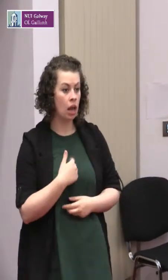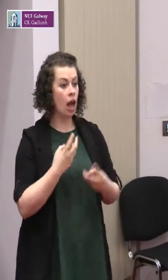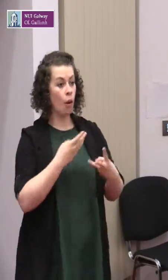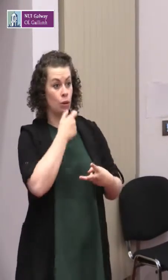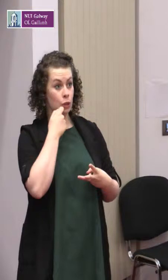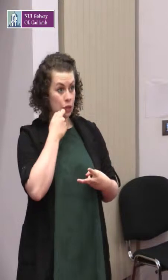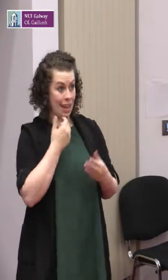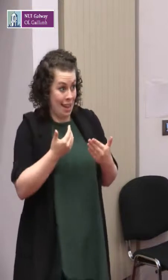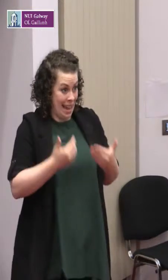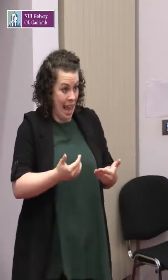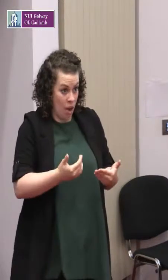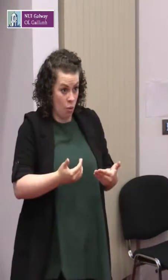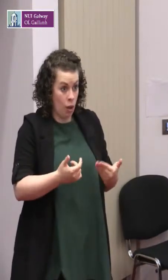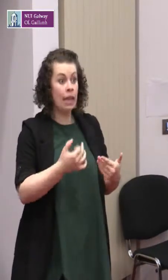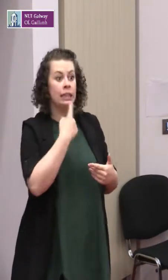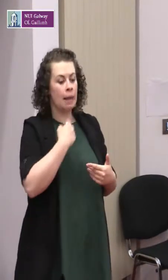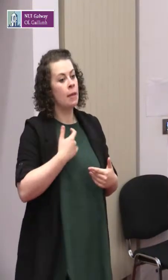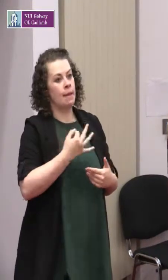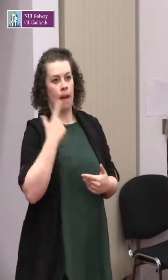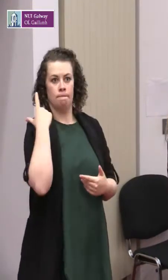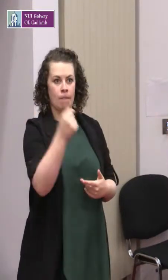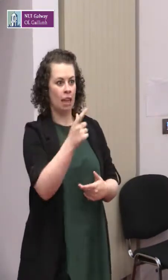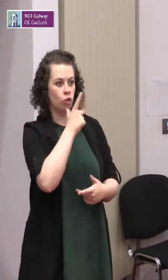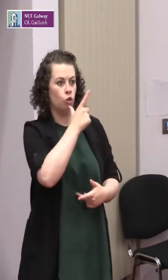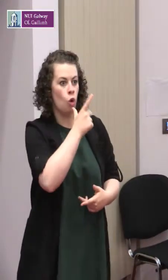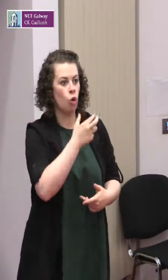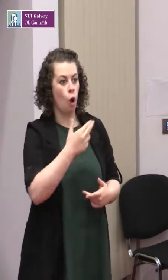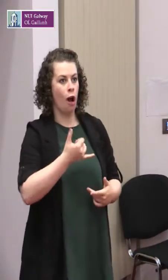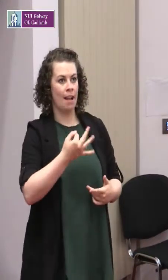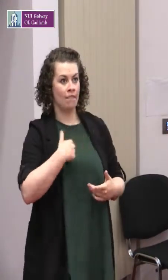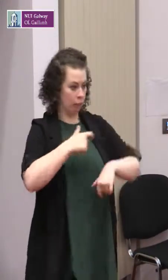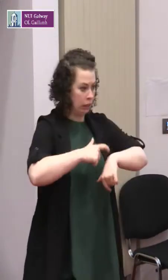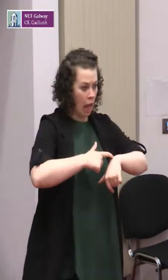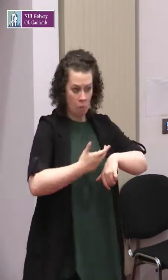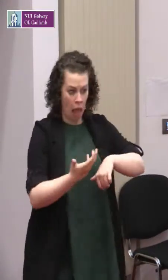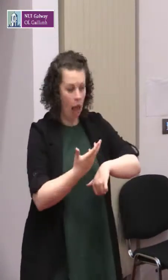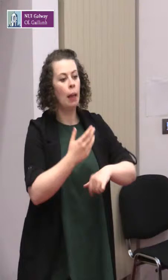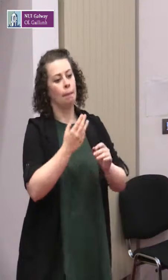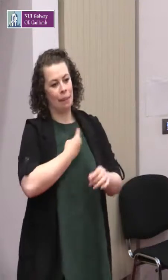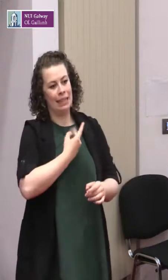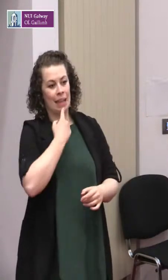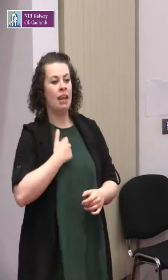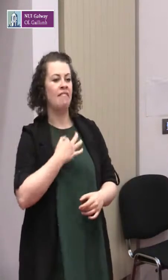Tell me, Suzy, if I'm going to fast or if I'm running out of time banging on too long,